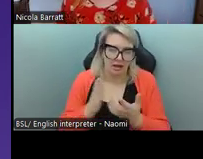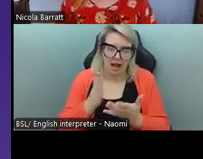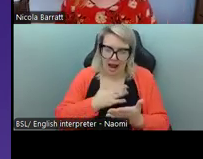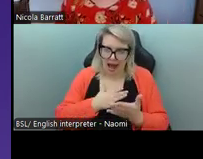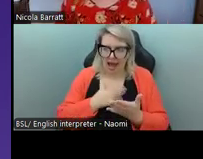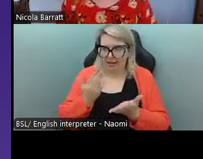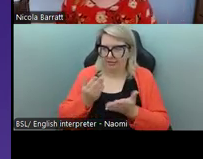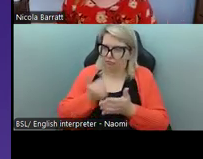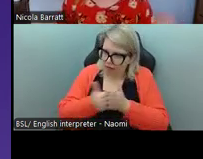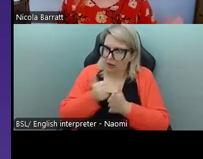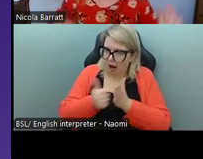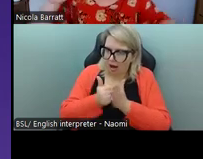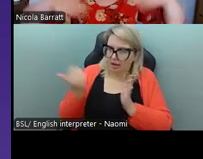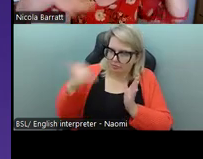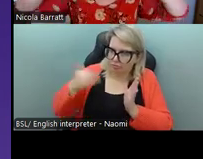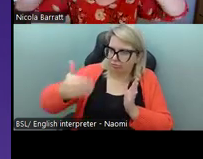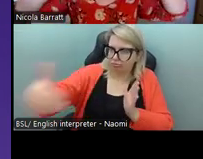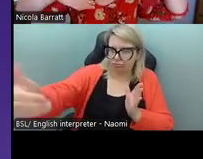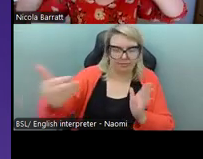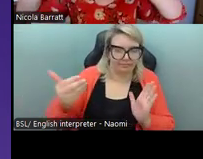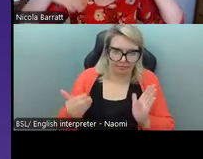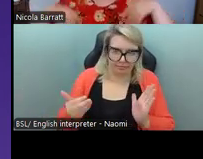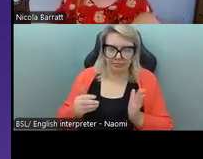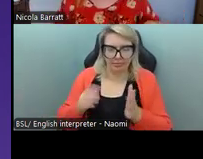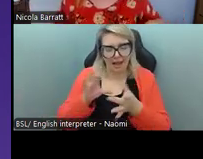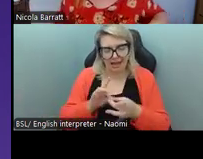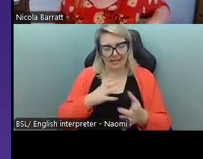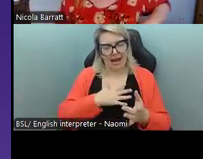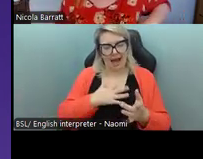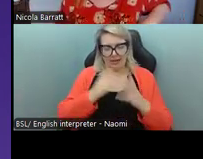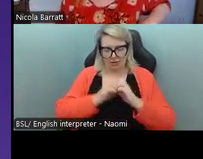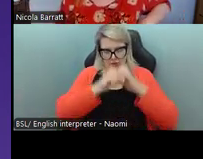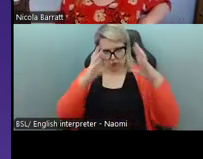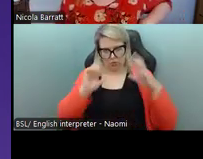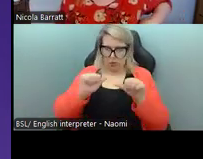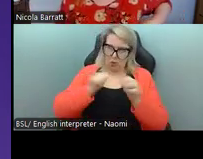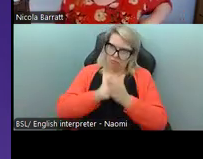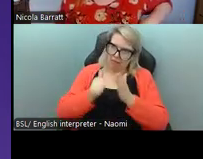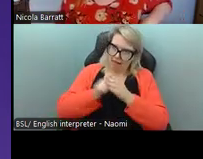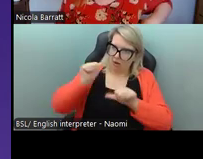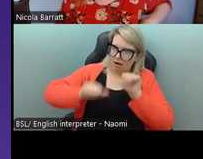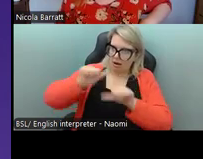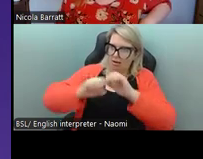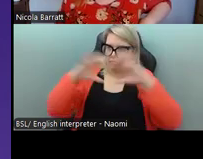It doesn't like you not knowing when you're going to be showing up, basically. The good thing